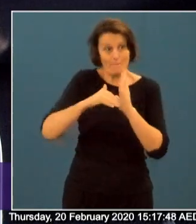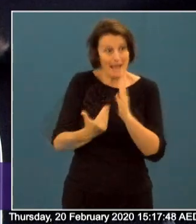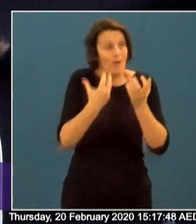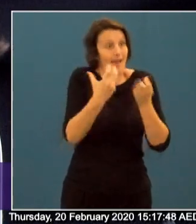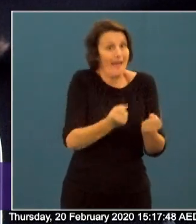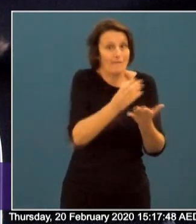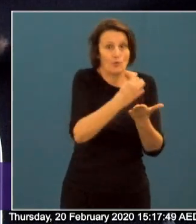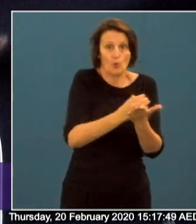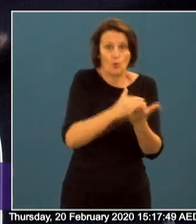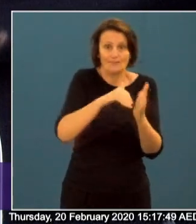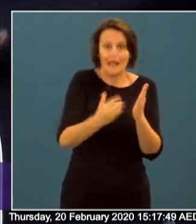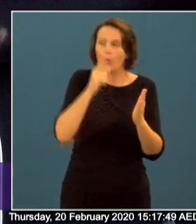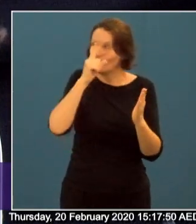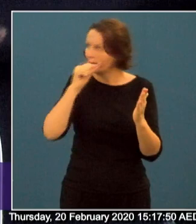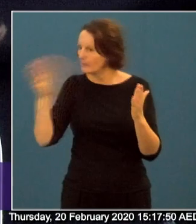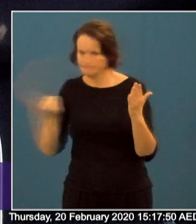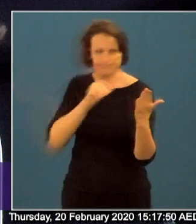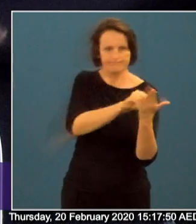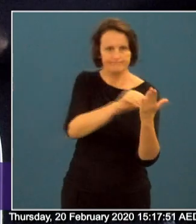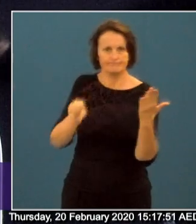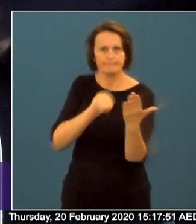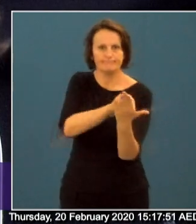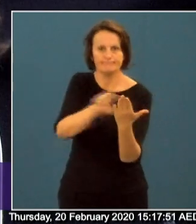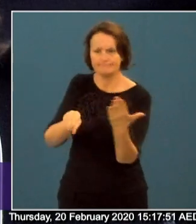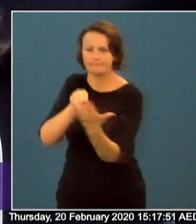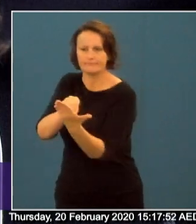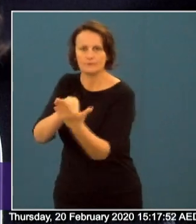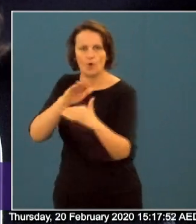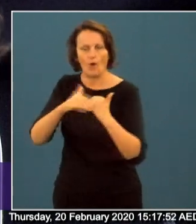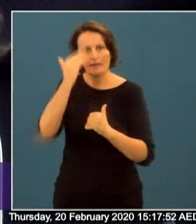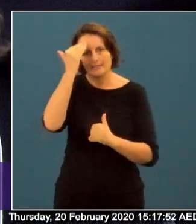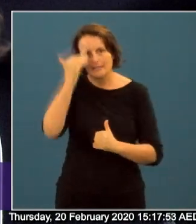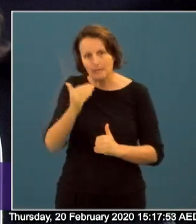to meet the needs of people with intellectual disability. And that's one program that could be targeted.